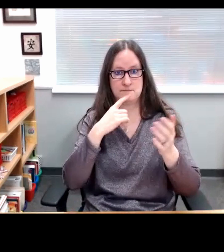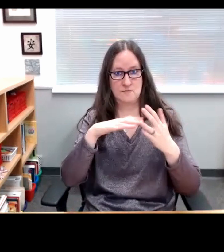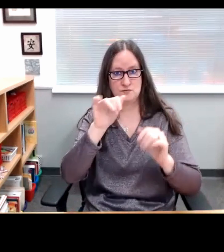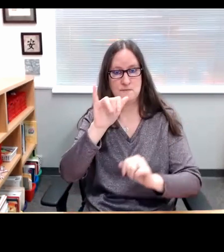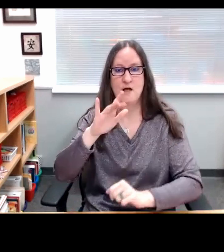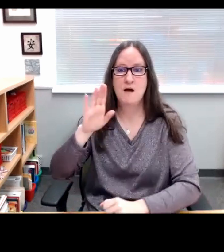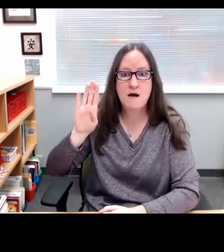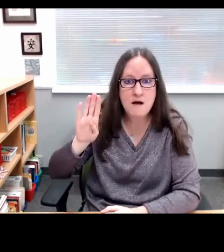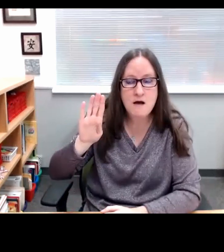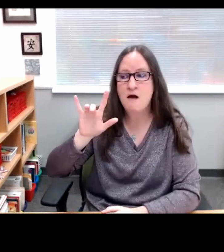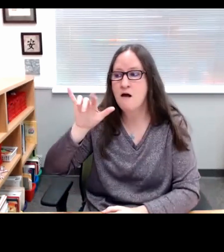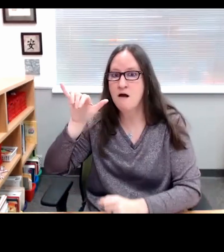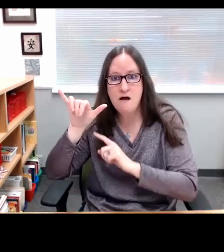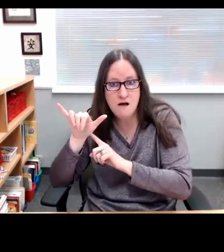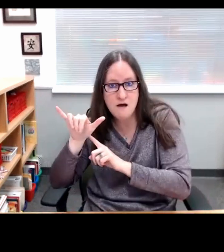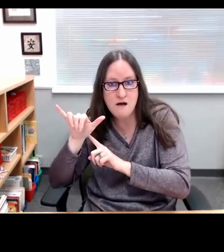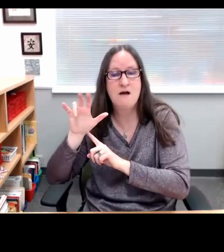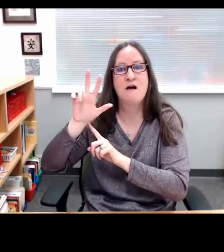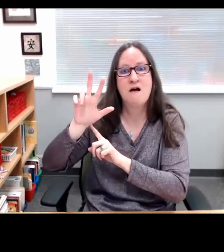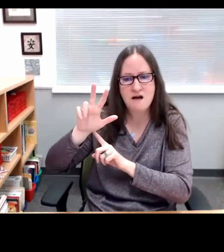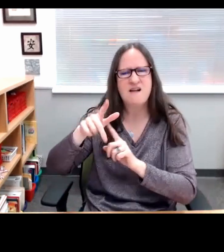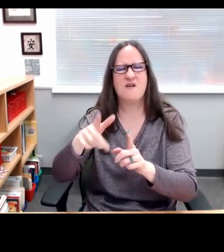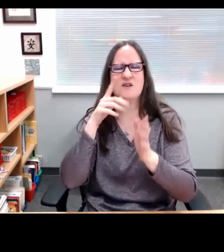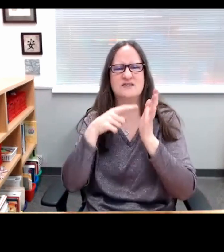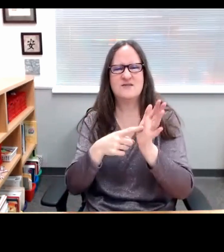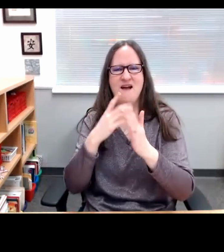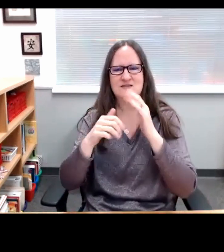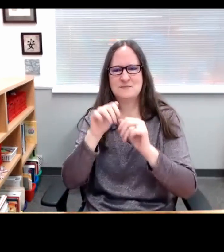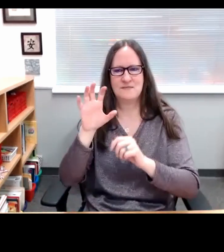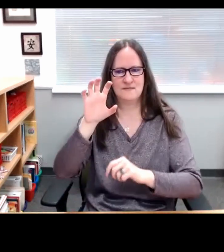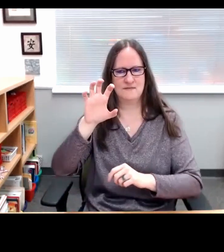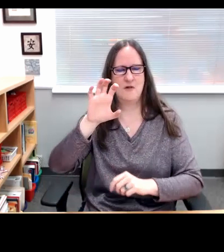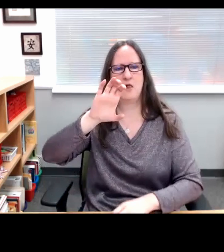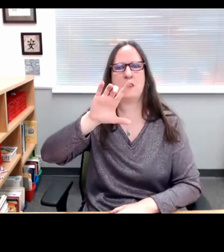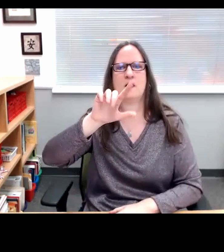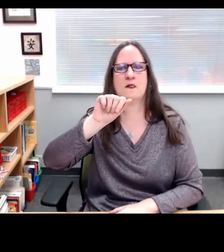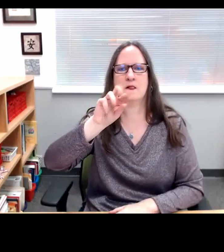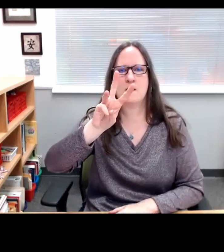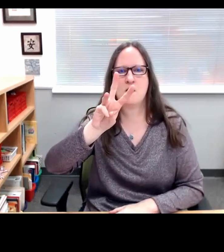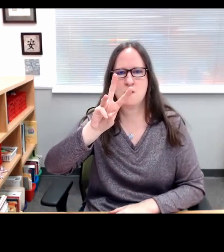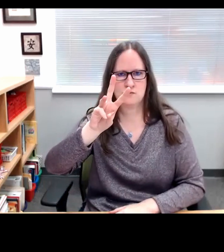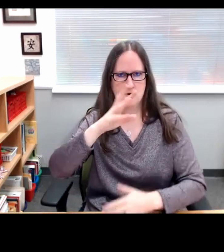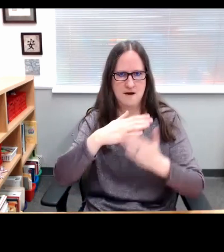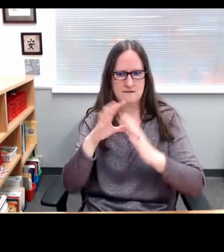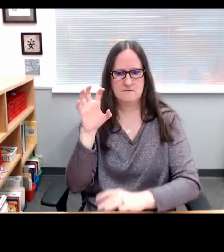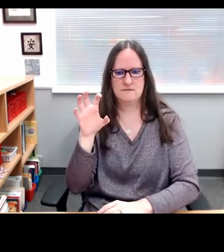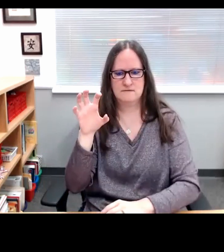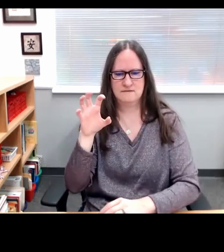really cute. So if you see like with this or this or this, it'll give you this handshape of a claw.